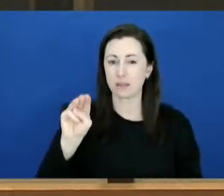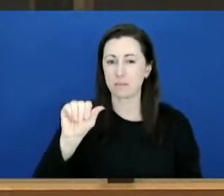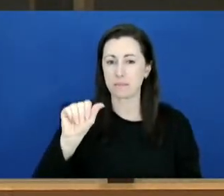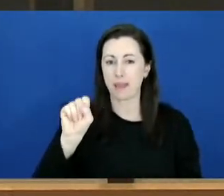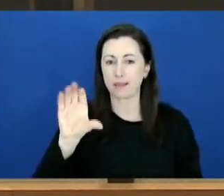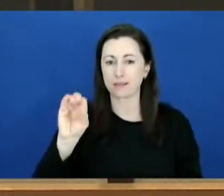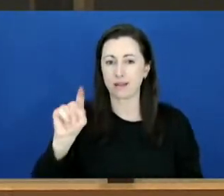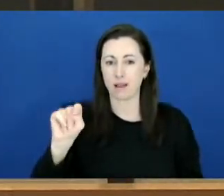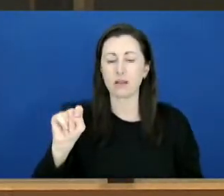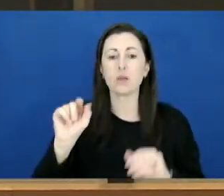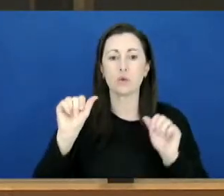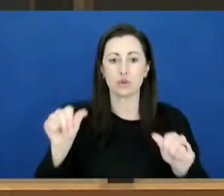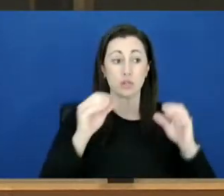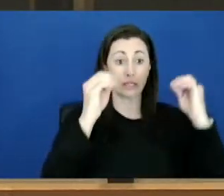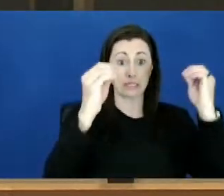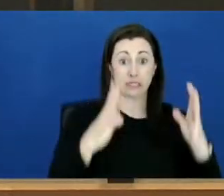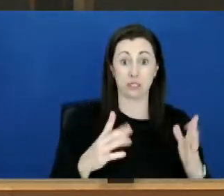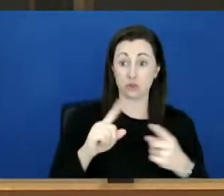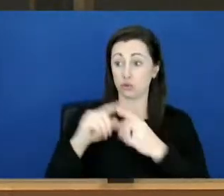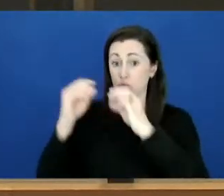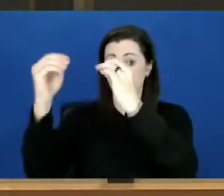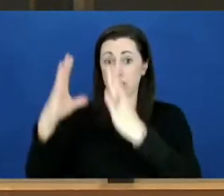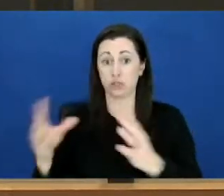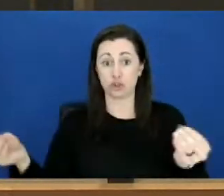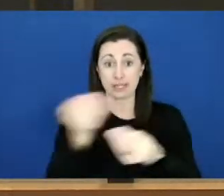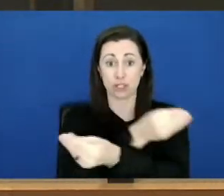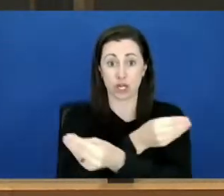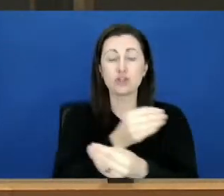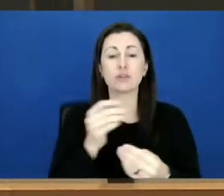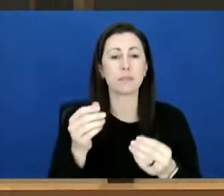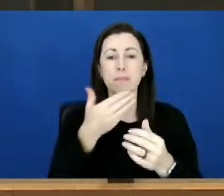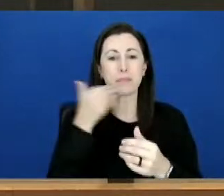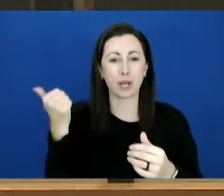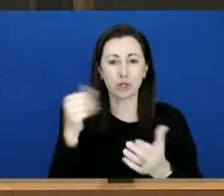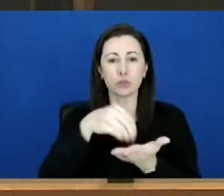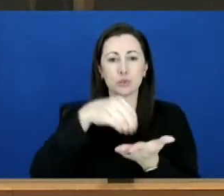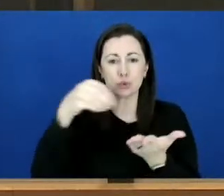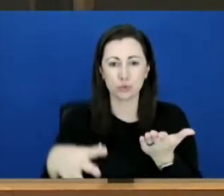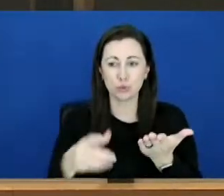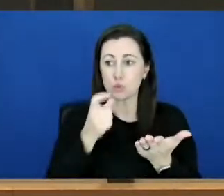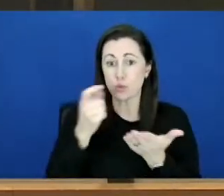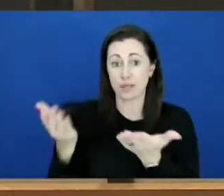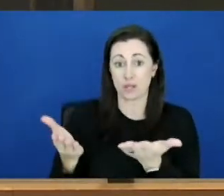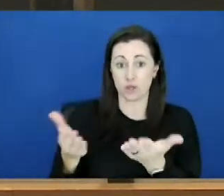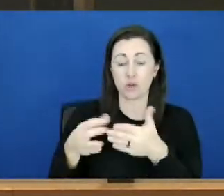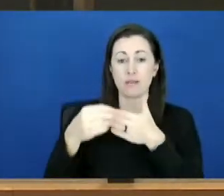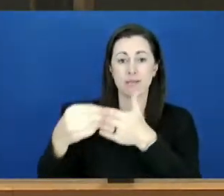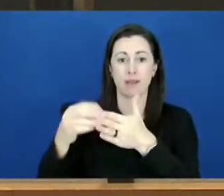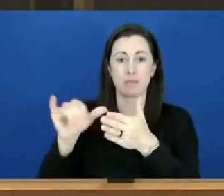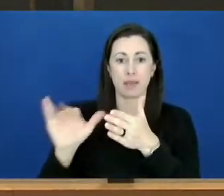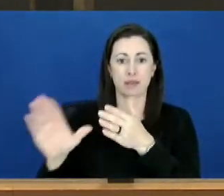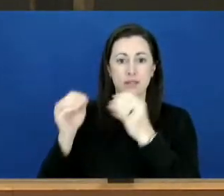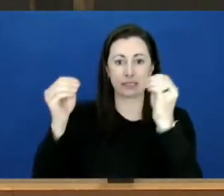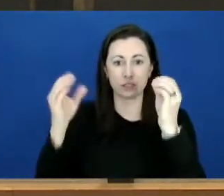IS OUR MASCOT AS A SCHOOL, WE'RE ABLE TO RISE UP FROM THE TEACH TORE THE TEACHER EXCHANGE TO